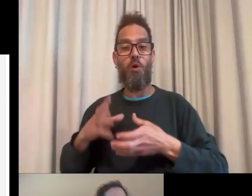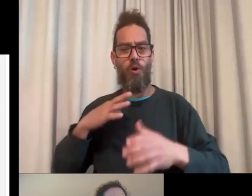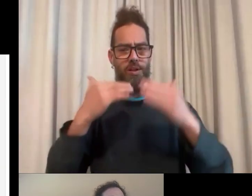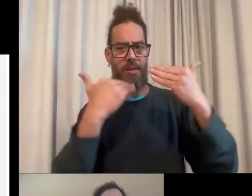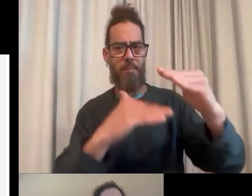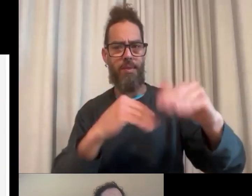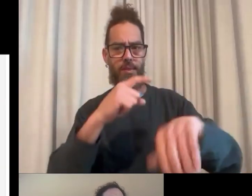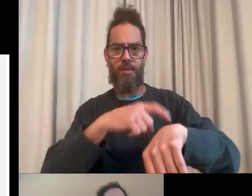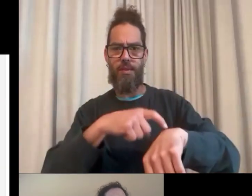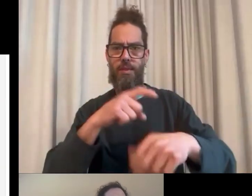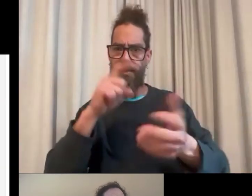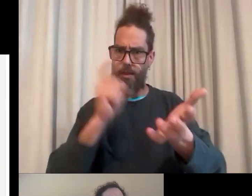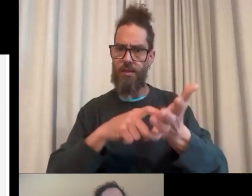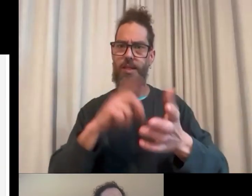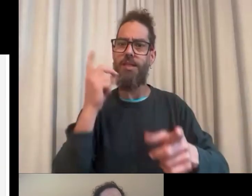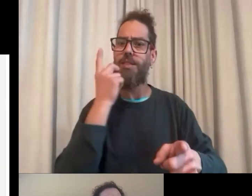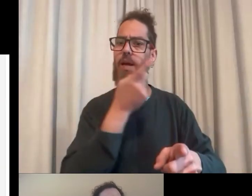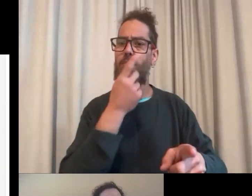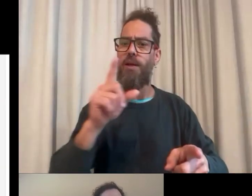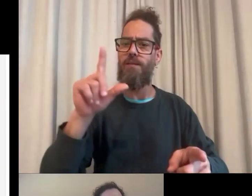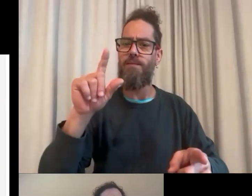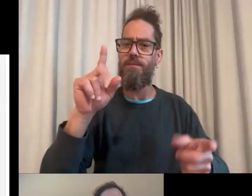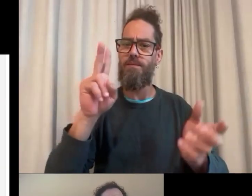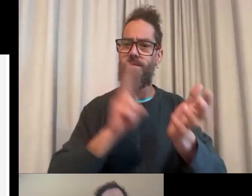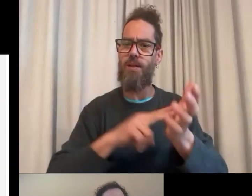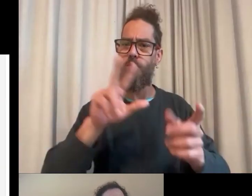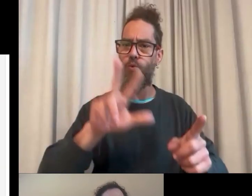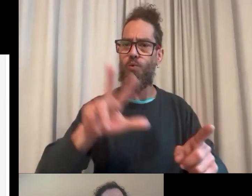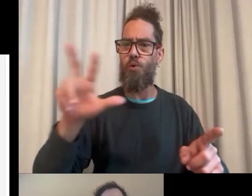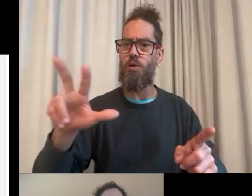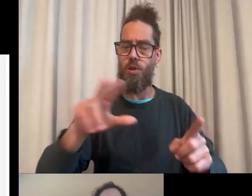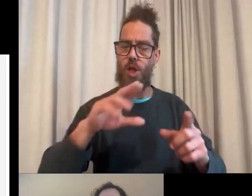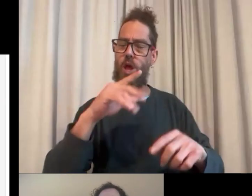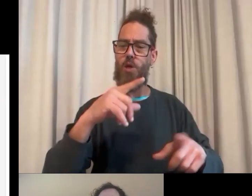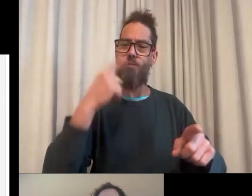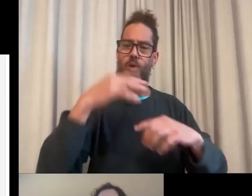have a time limited exemption until December 2033.